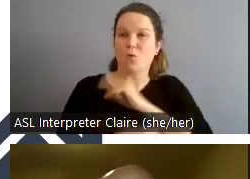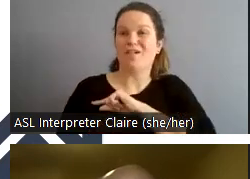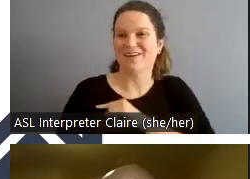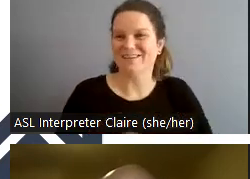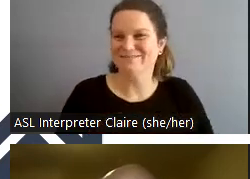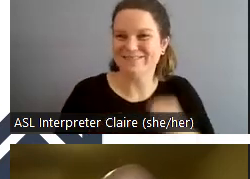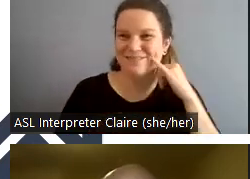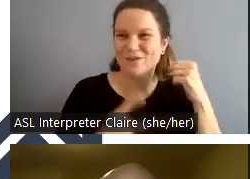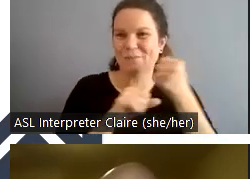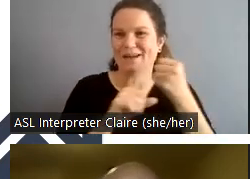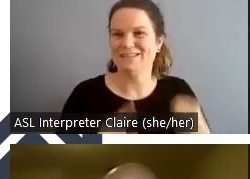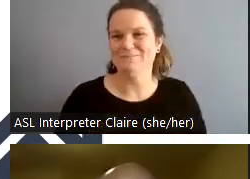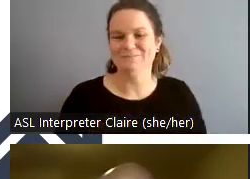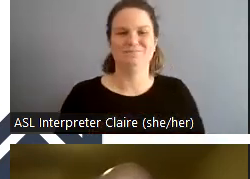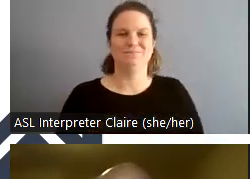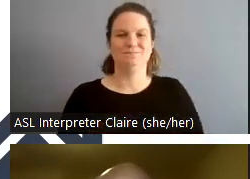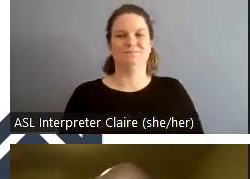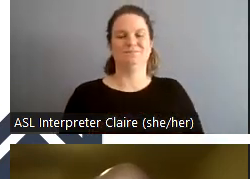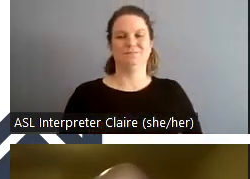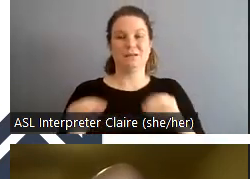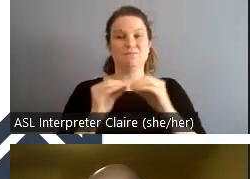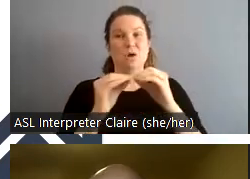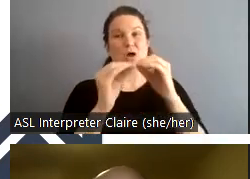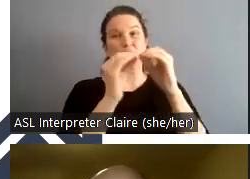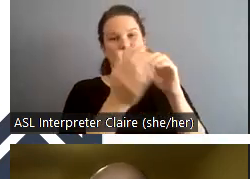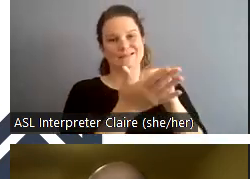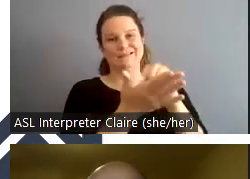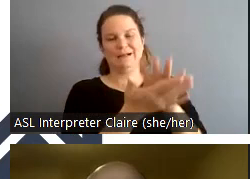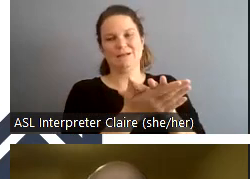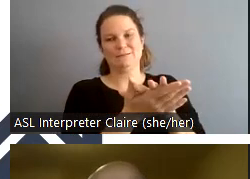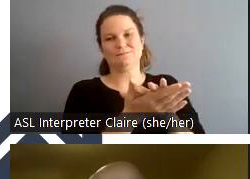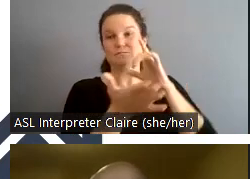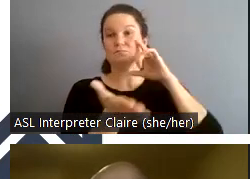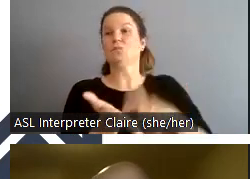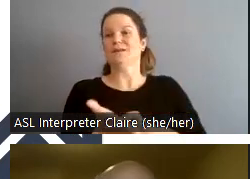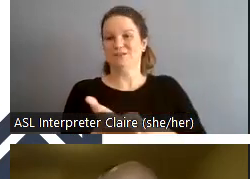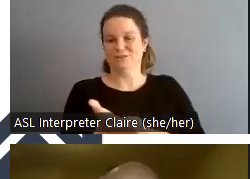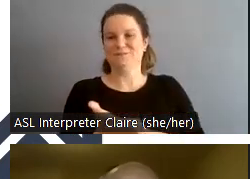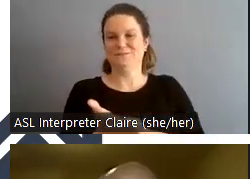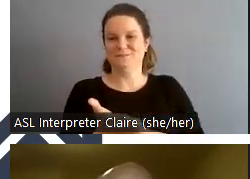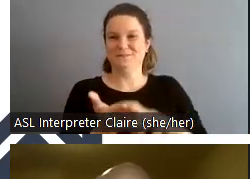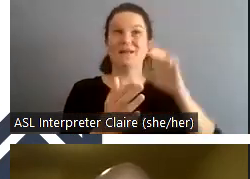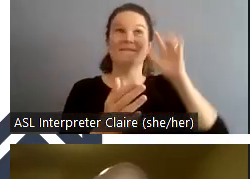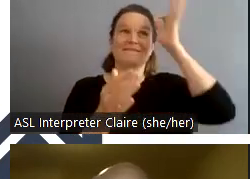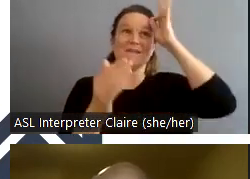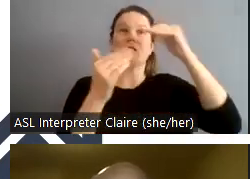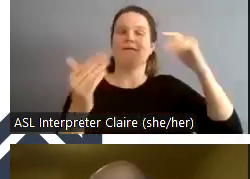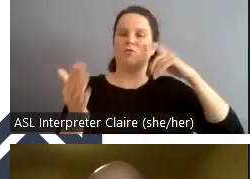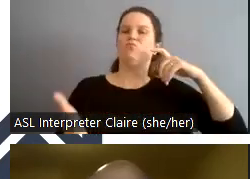there's a growing body of documentation and recognition, you know,